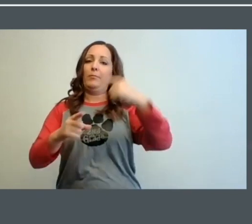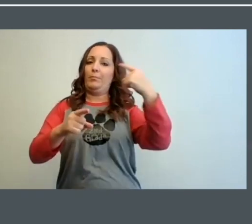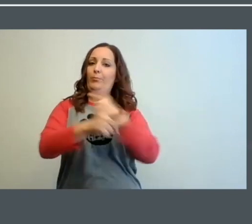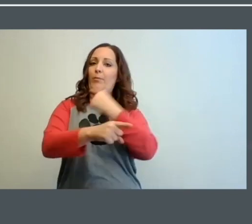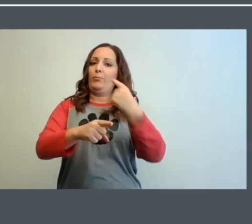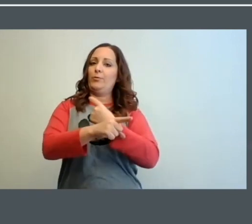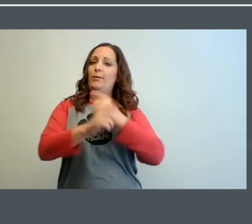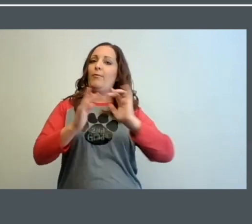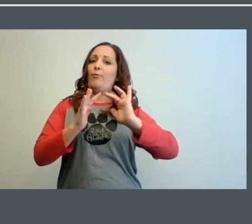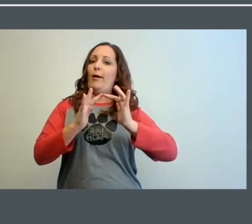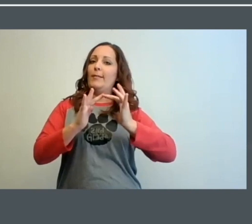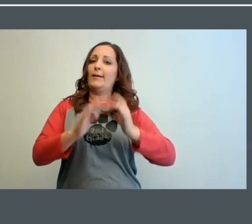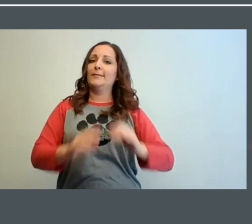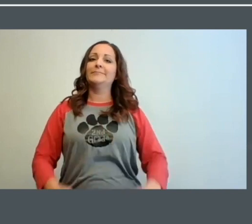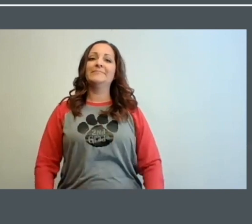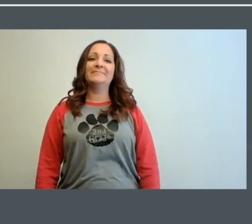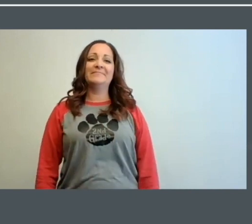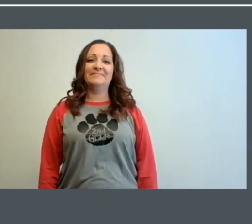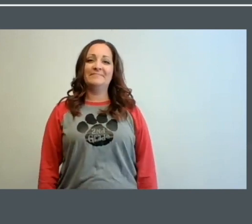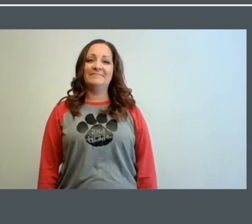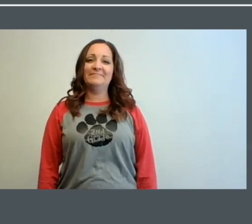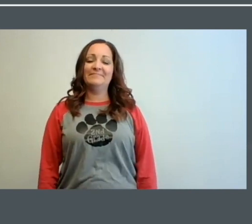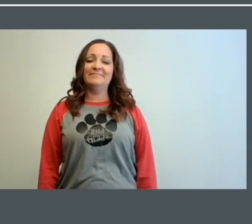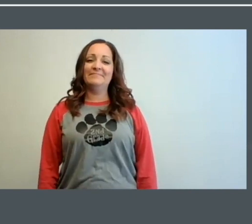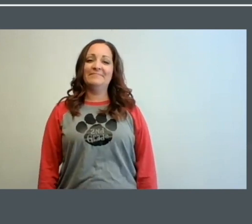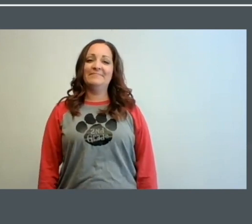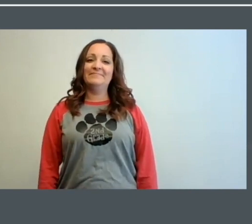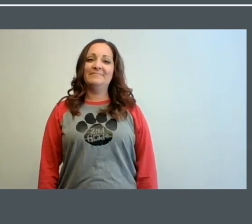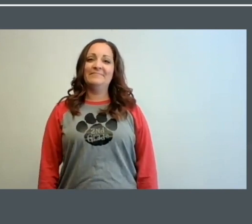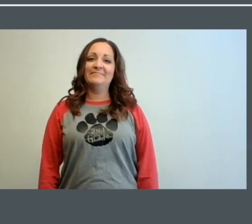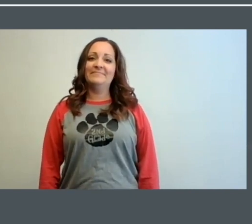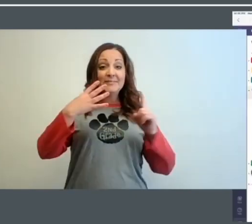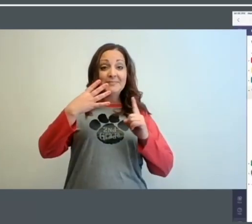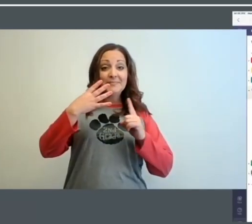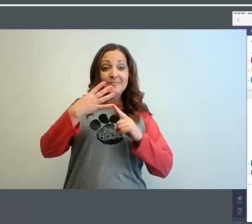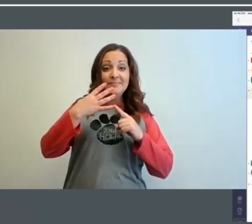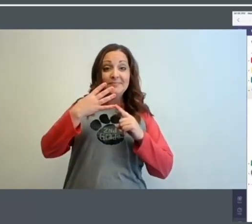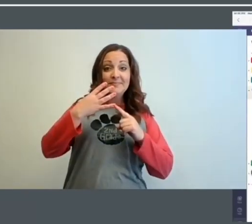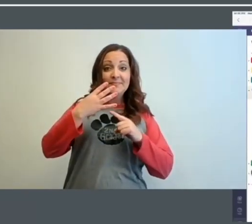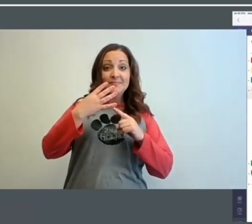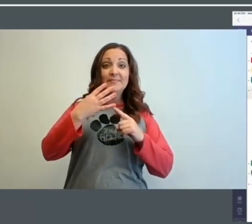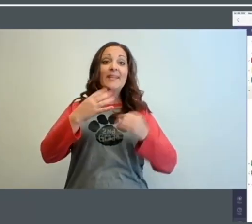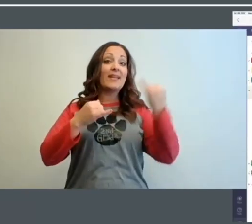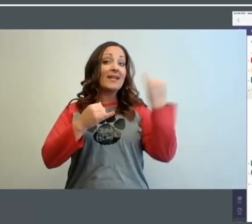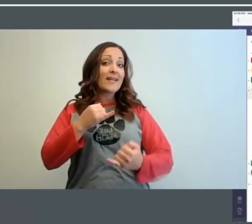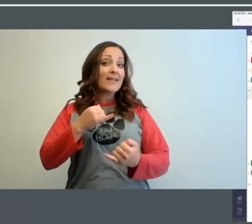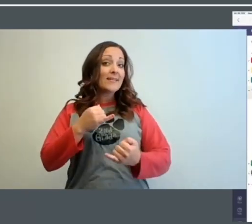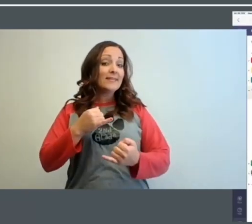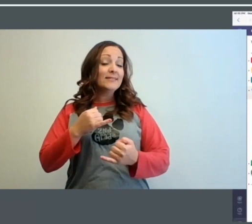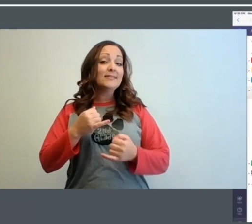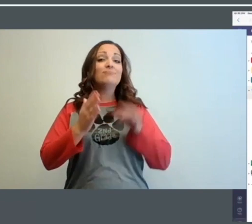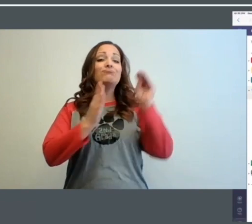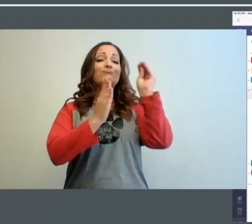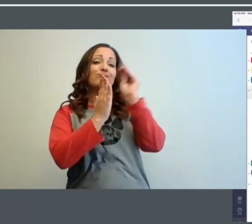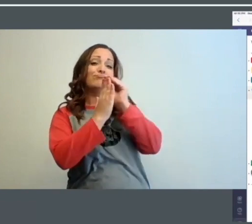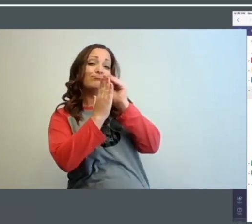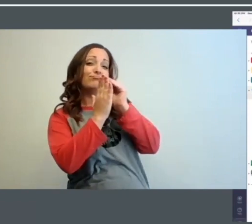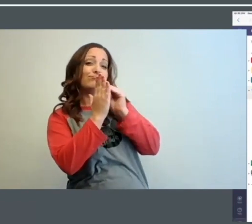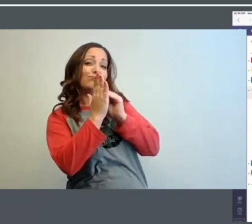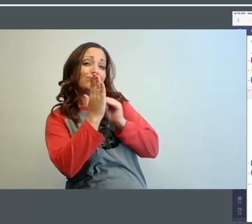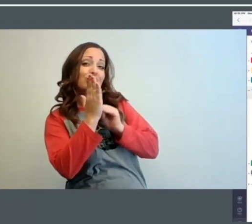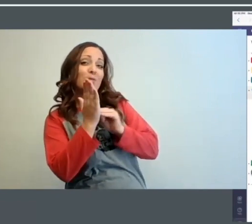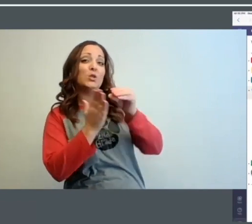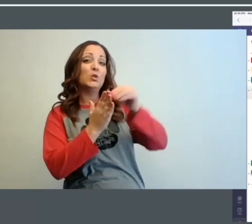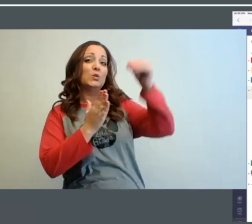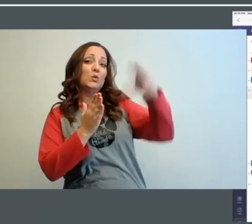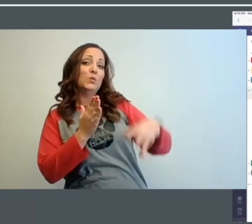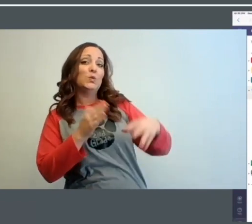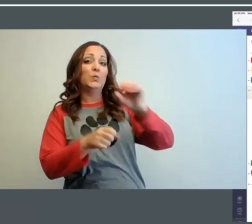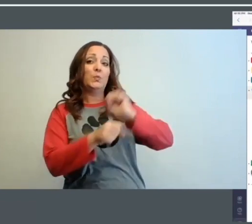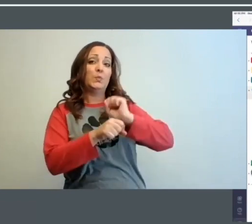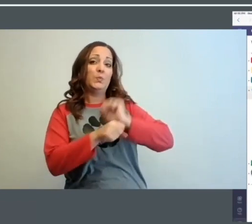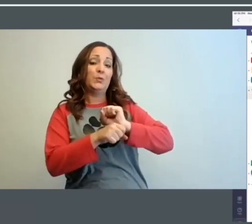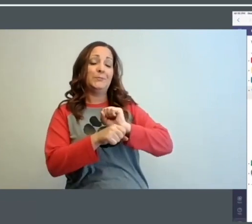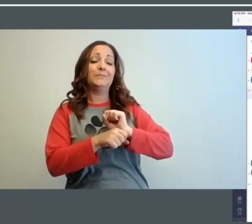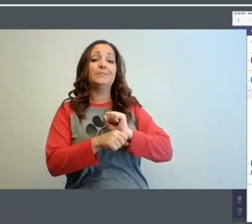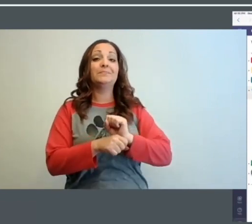and we reminded them of this throughout the online learning experience.